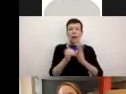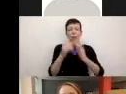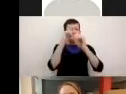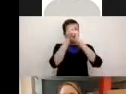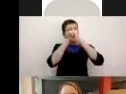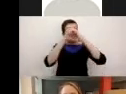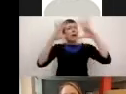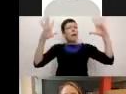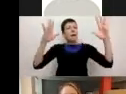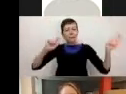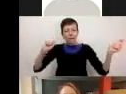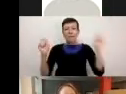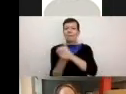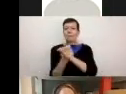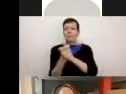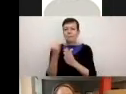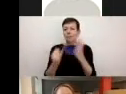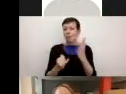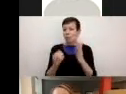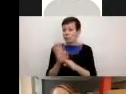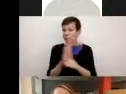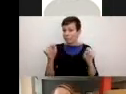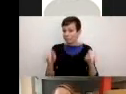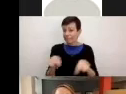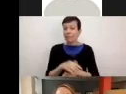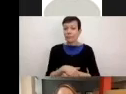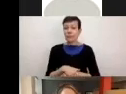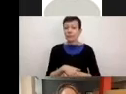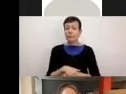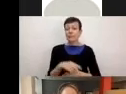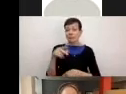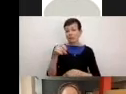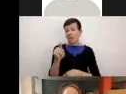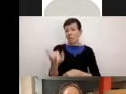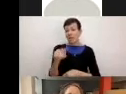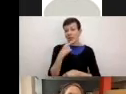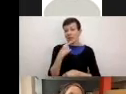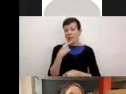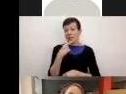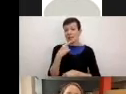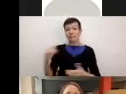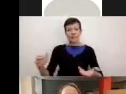As Patti mentioned, Truth and Reconciliation, anti-racism and equity diversity, inclusion